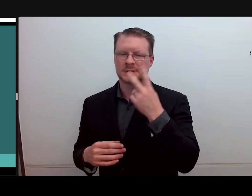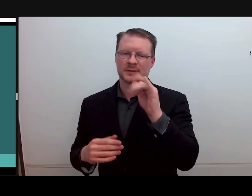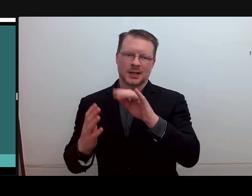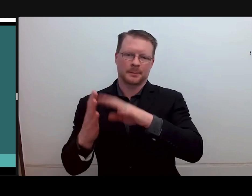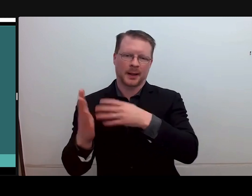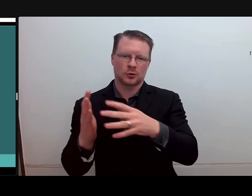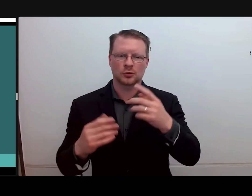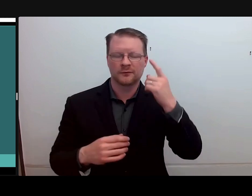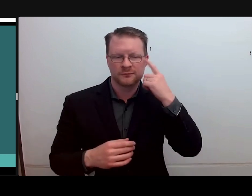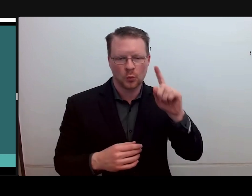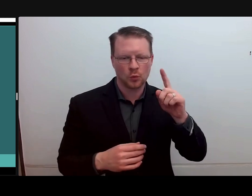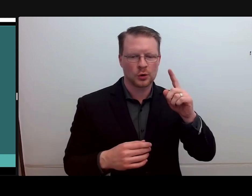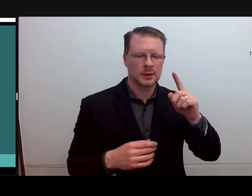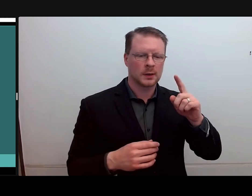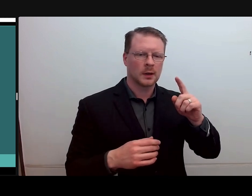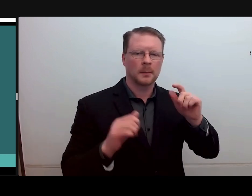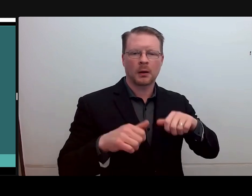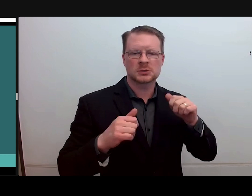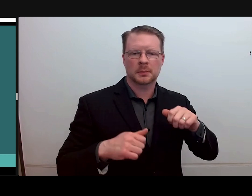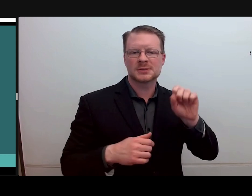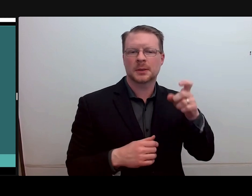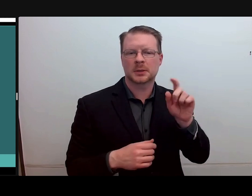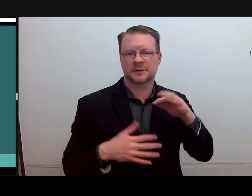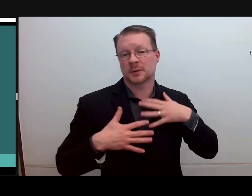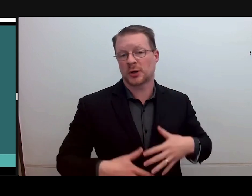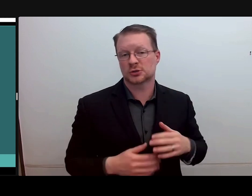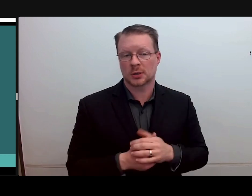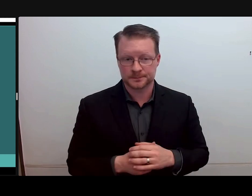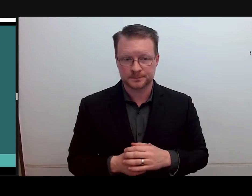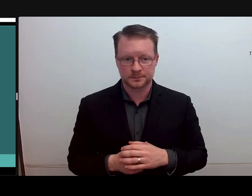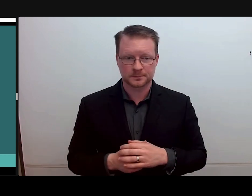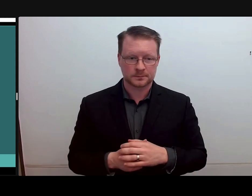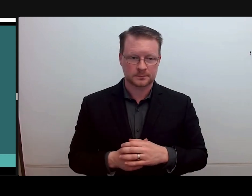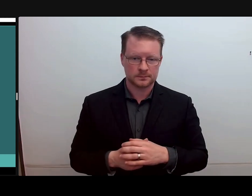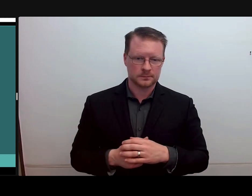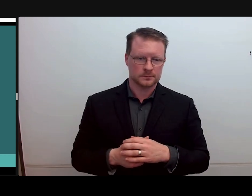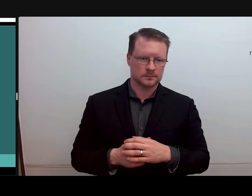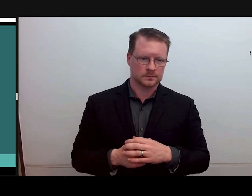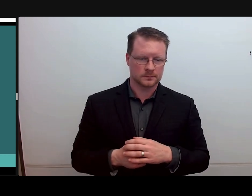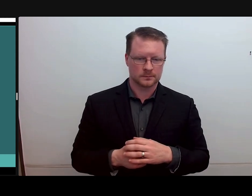of burnout risk for a possible symptom of depression.